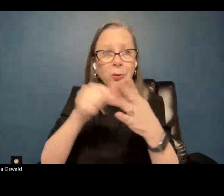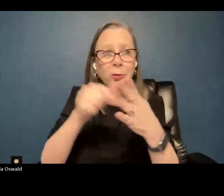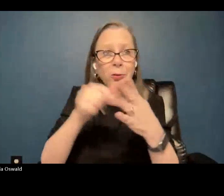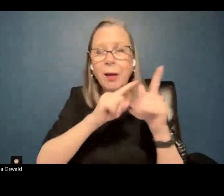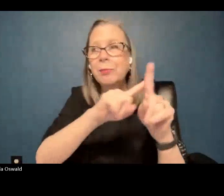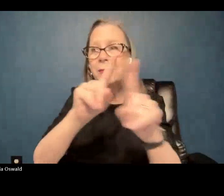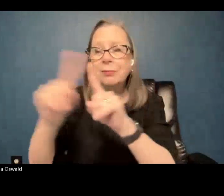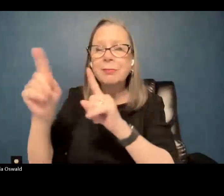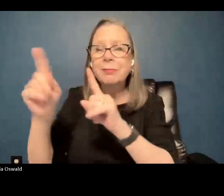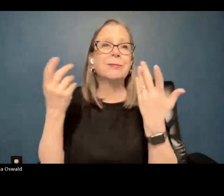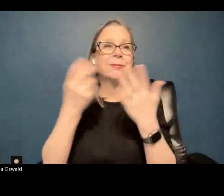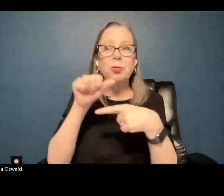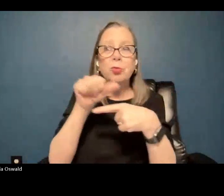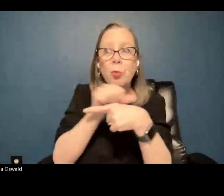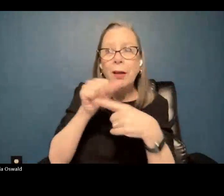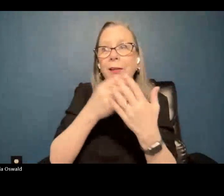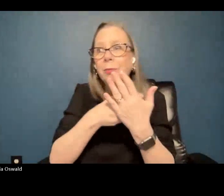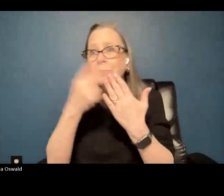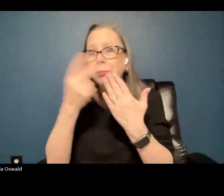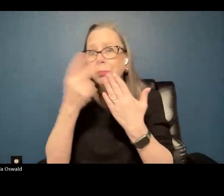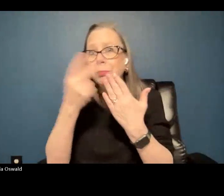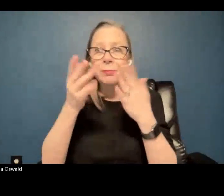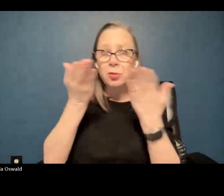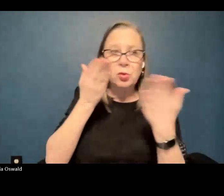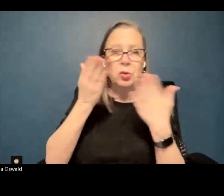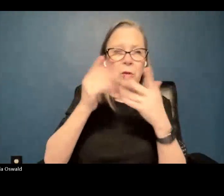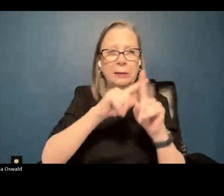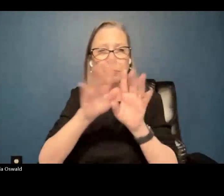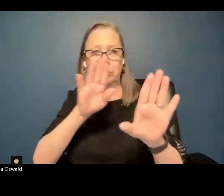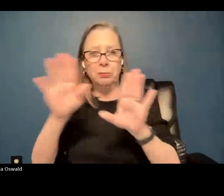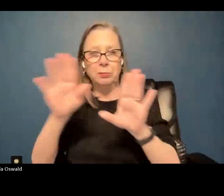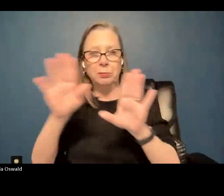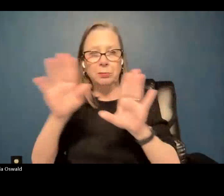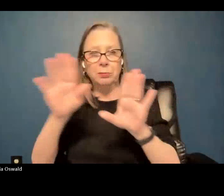But by working together and, you know, communicating that information and